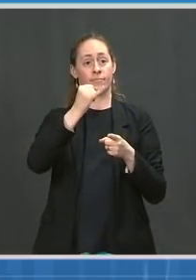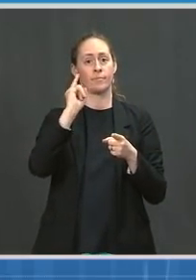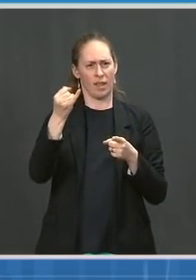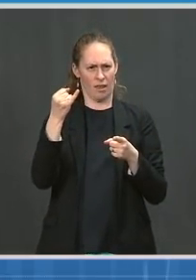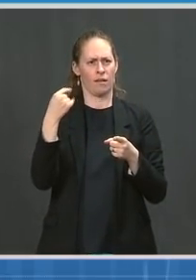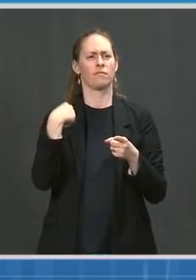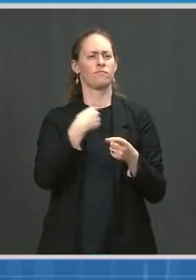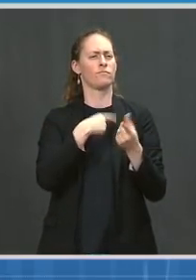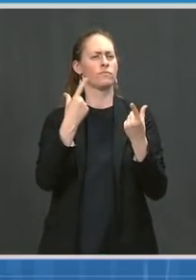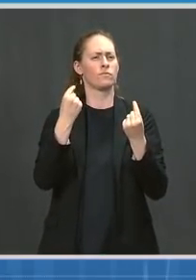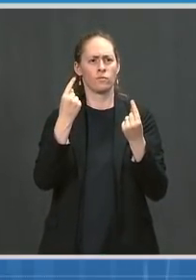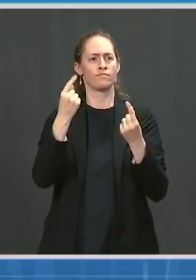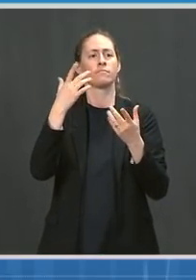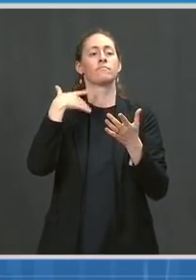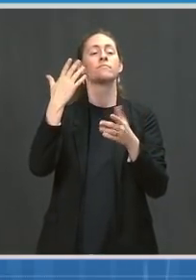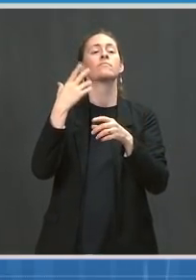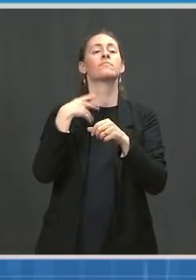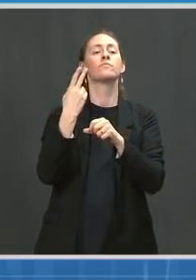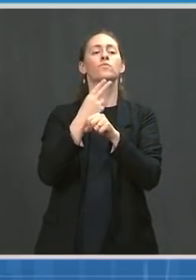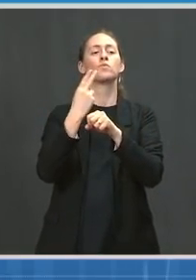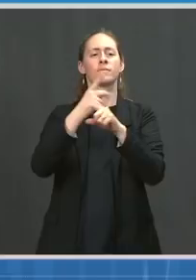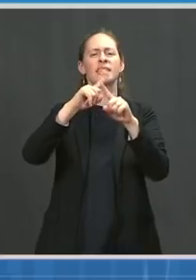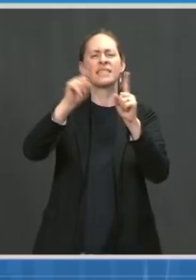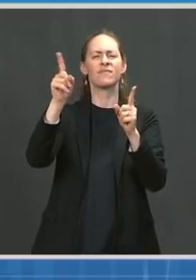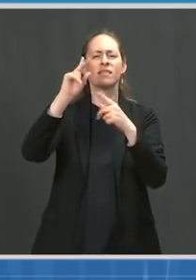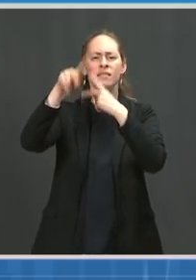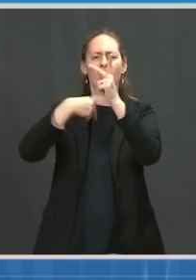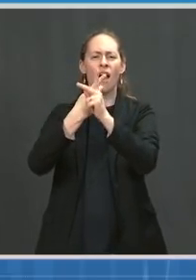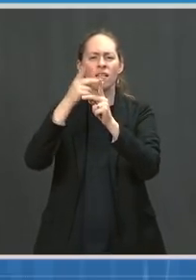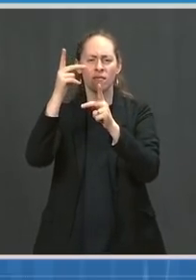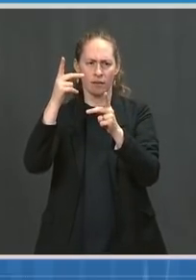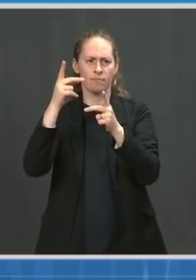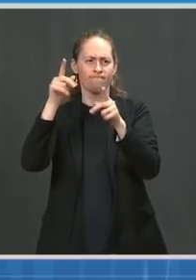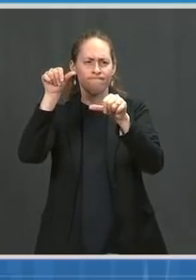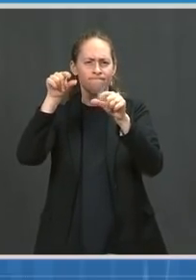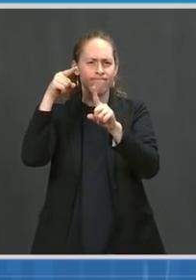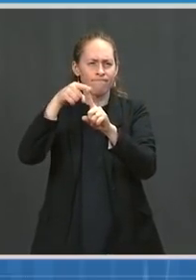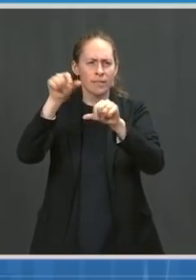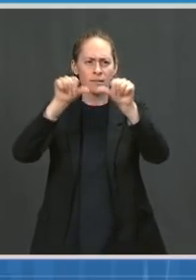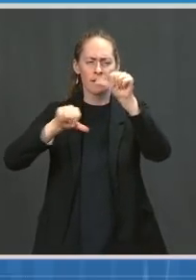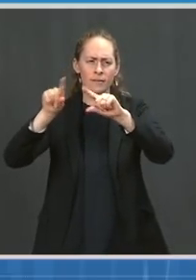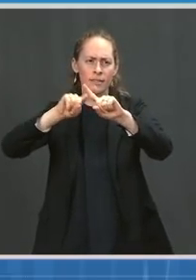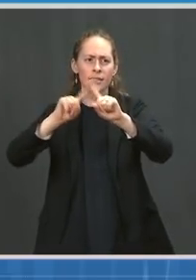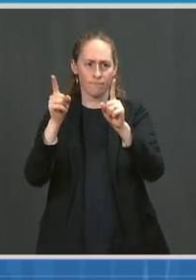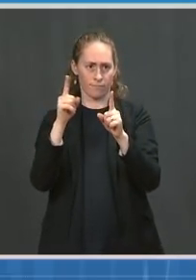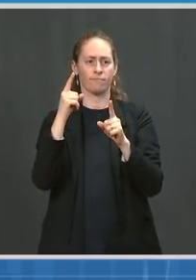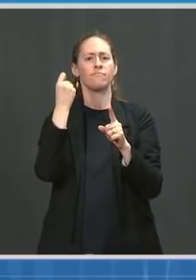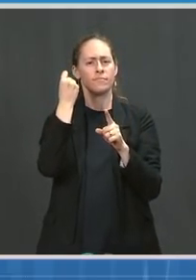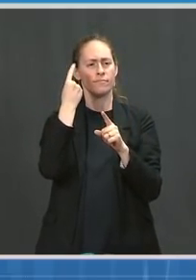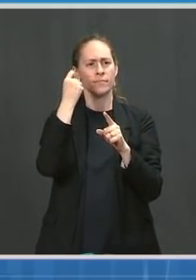These vaccines are different from the Pfizer and Moderna vaccines, which are mRNA-based vaccines.